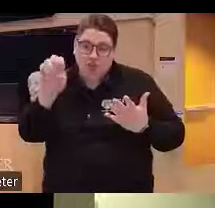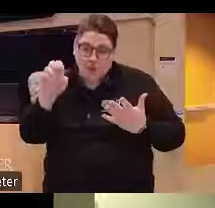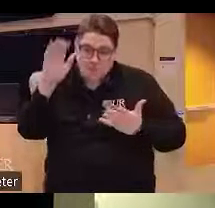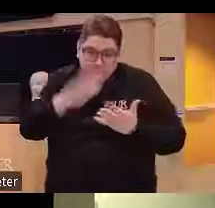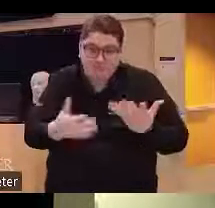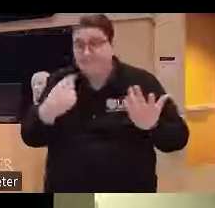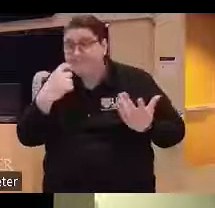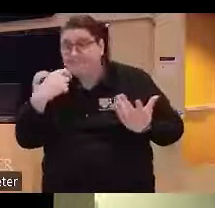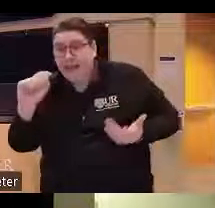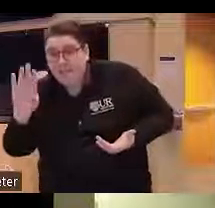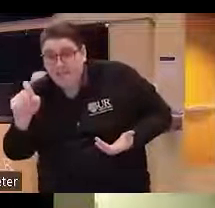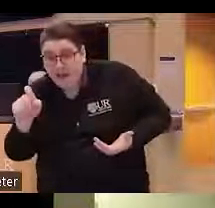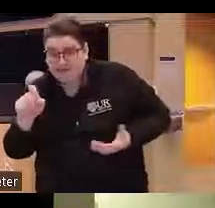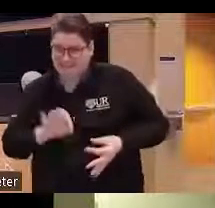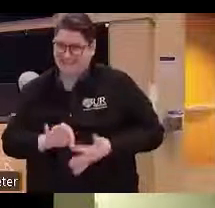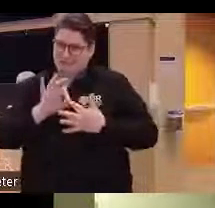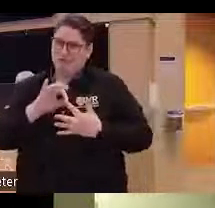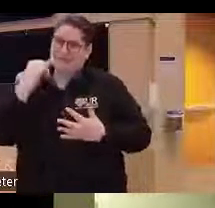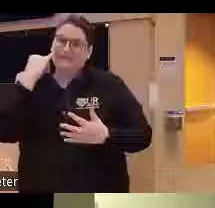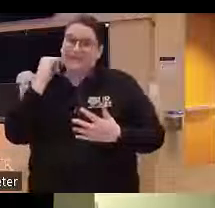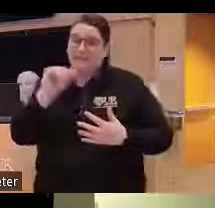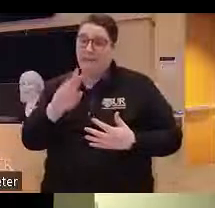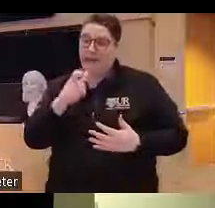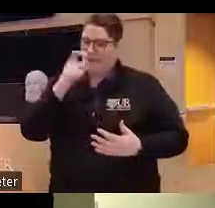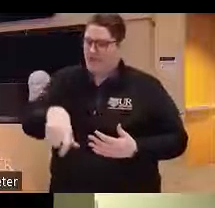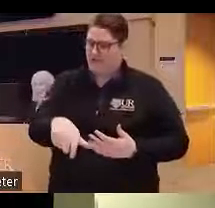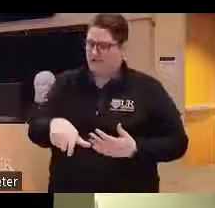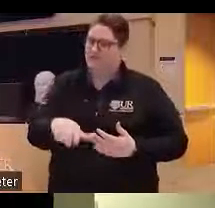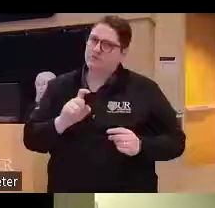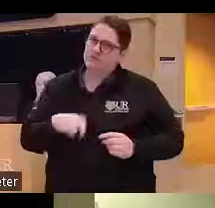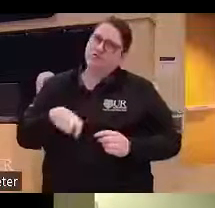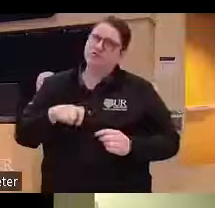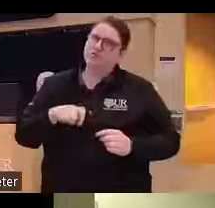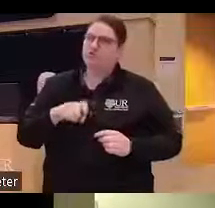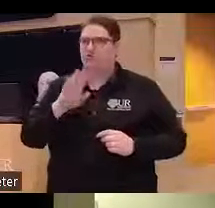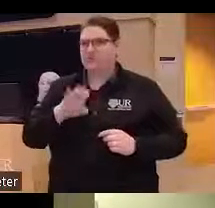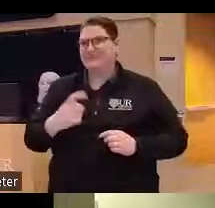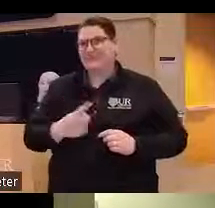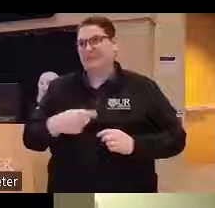use particularly when it's unnecessary shouldn't be should be something you're all concerned about